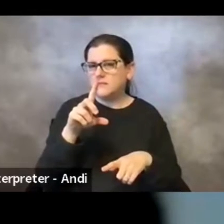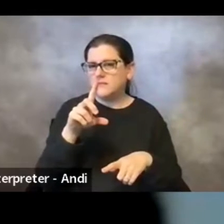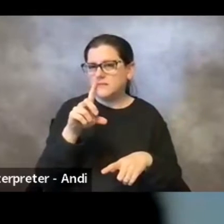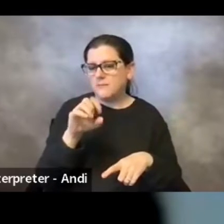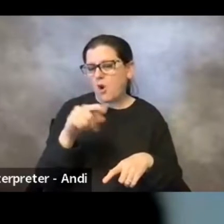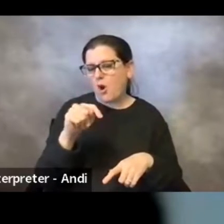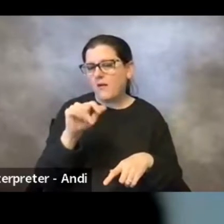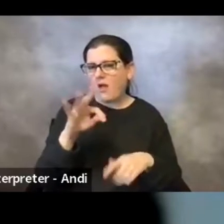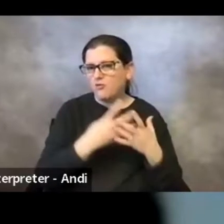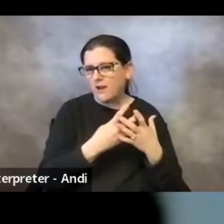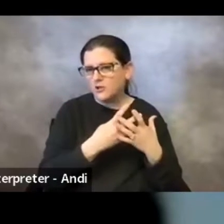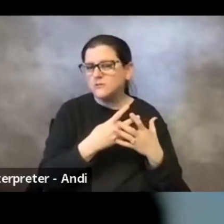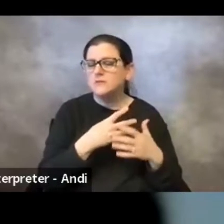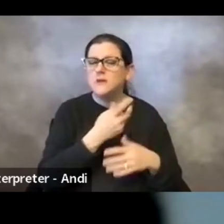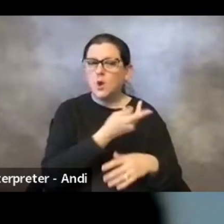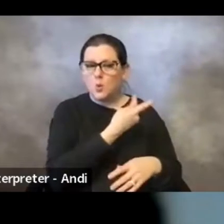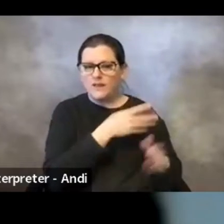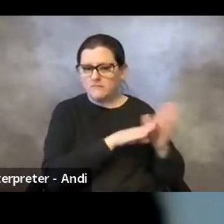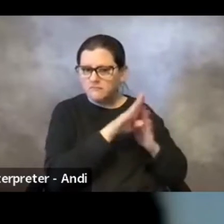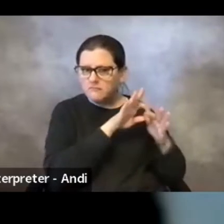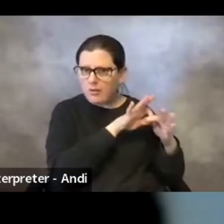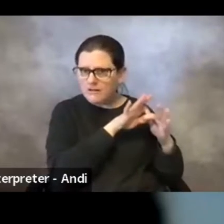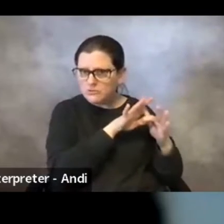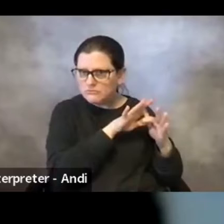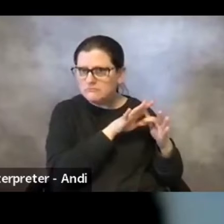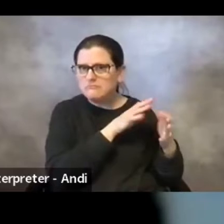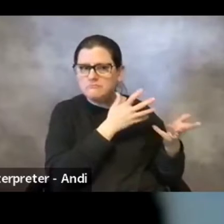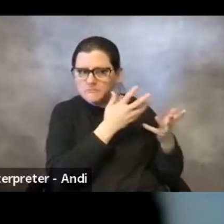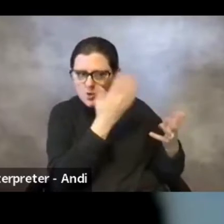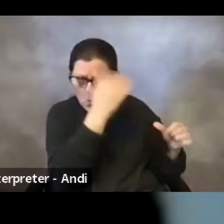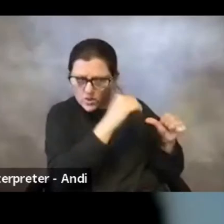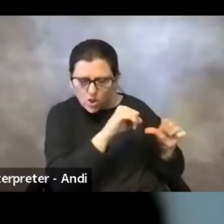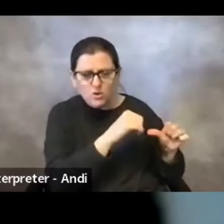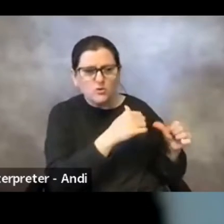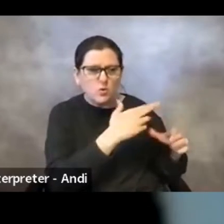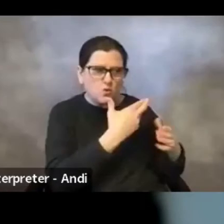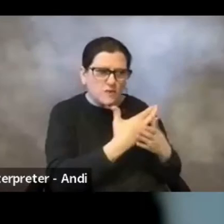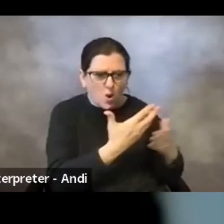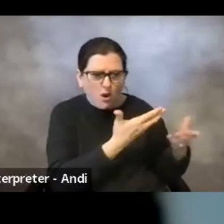relationship. As far as you know, we know each other and just those little tiny things